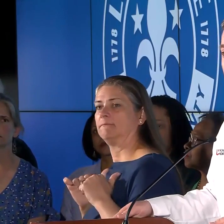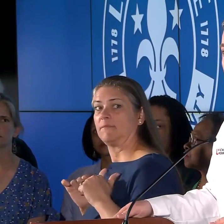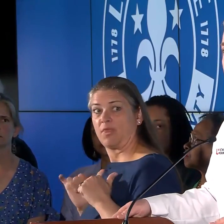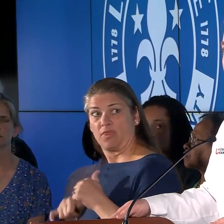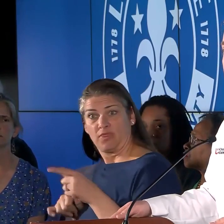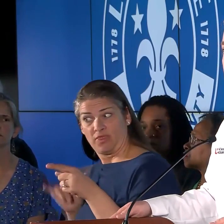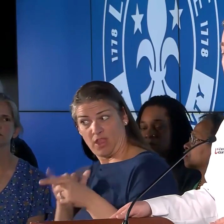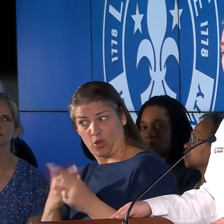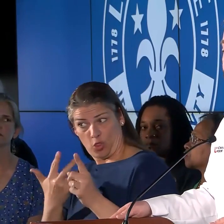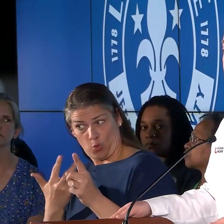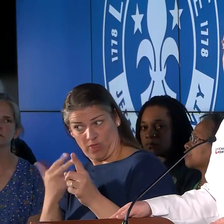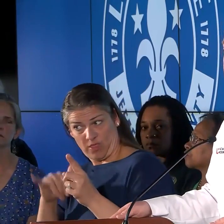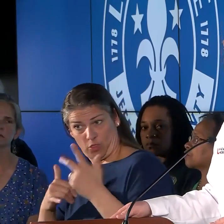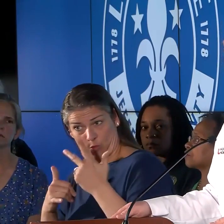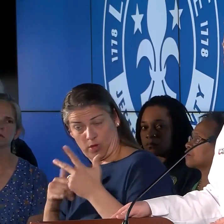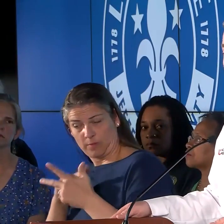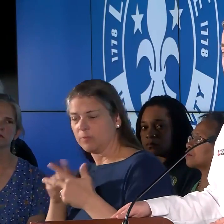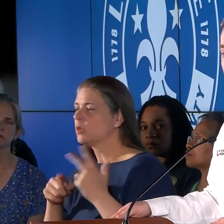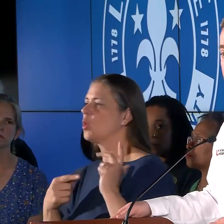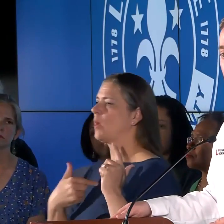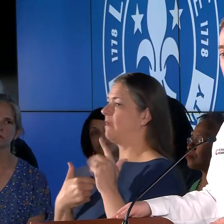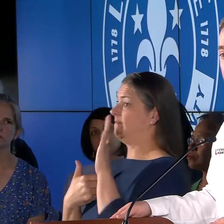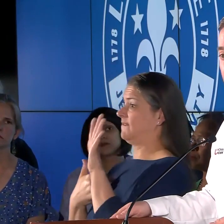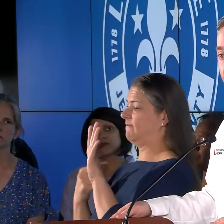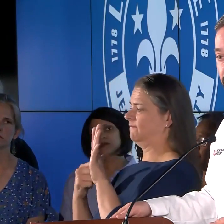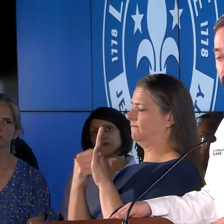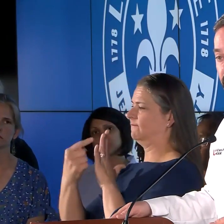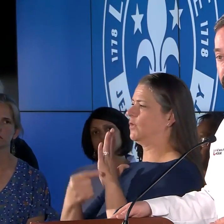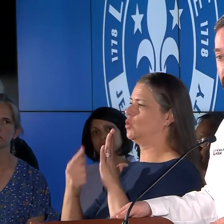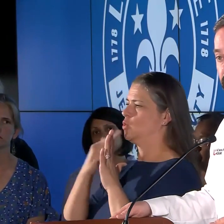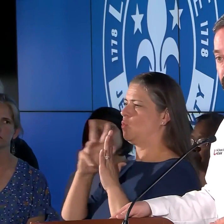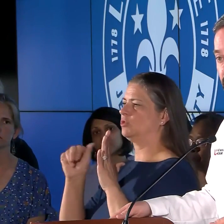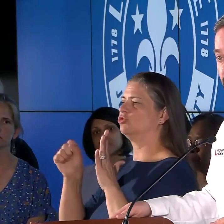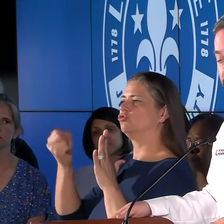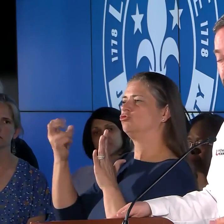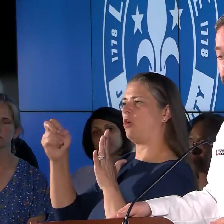We had, we treated *** total of five gunshot wounds today from this scene.